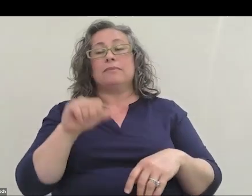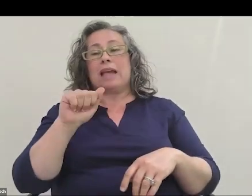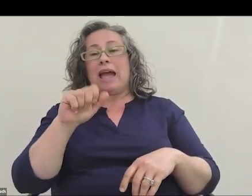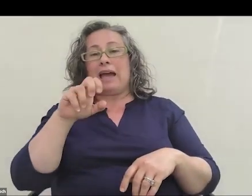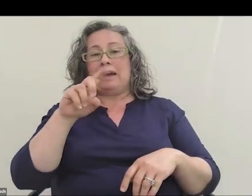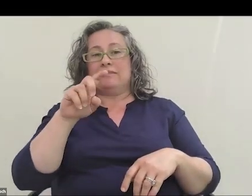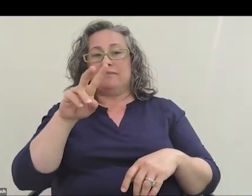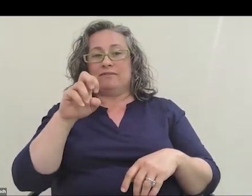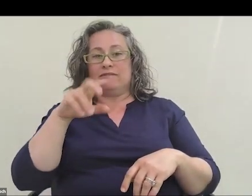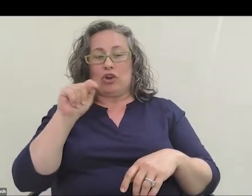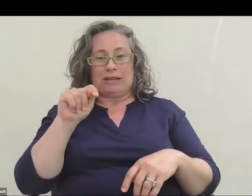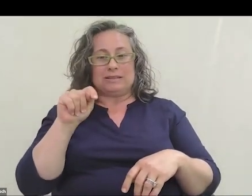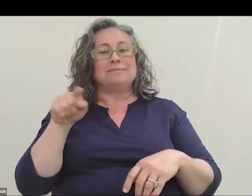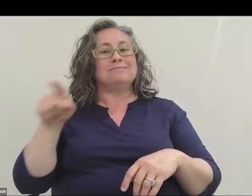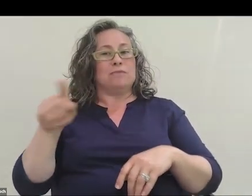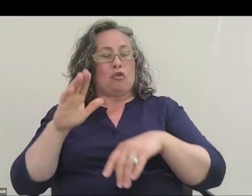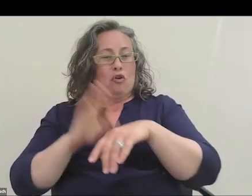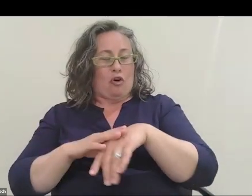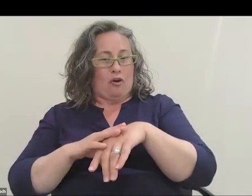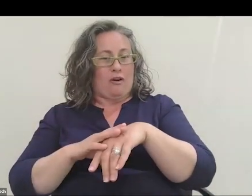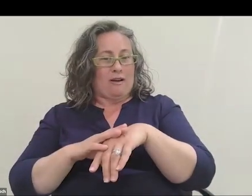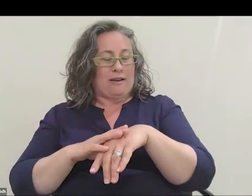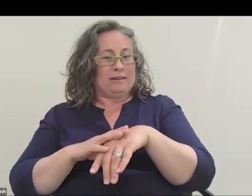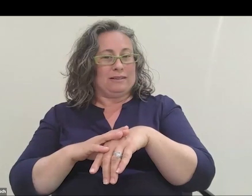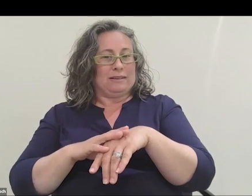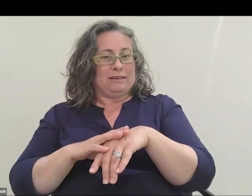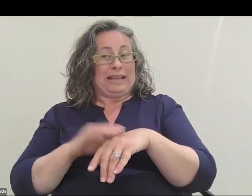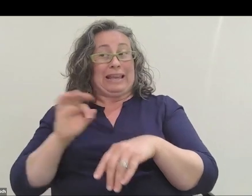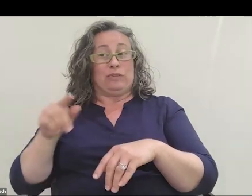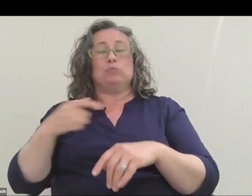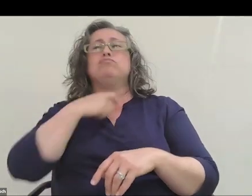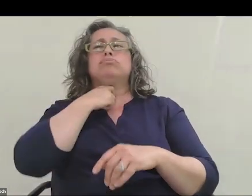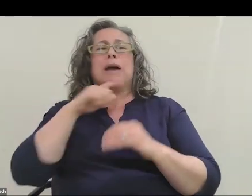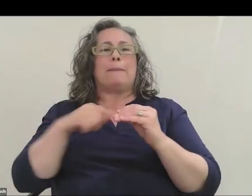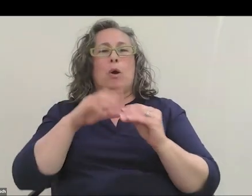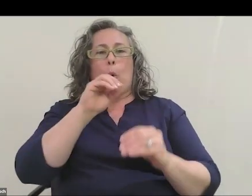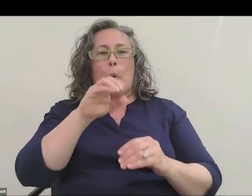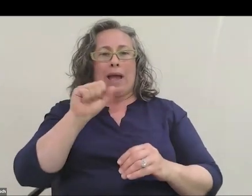is on Zoom today for the Q&A if you have any questions about OSSB Model Club that you want to direct to her,